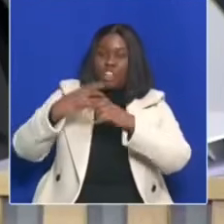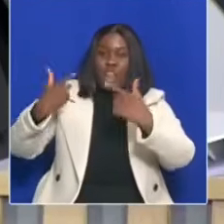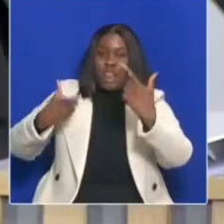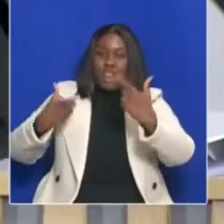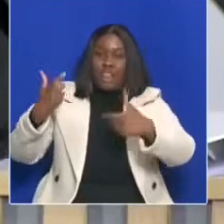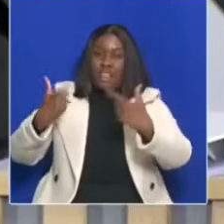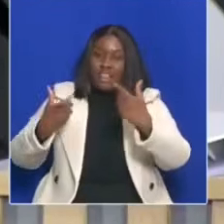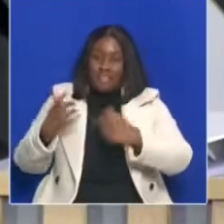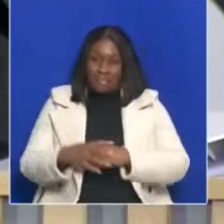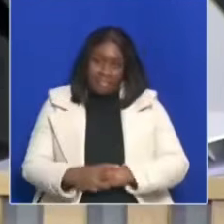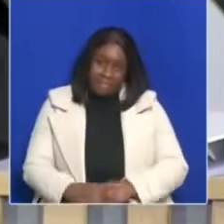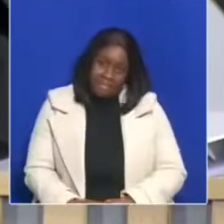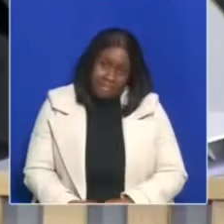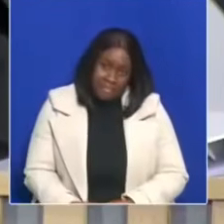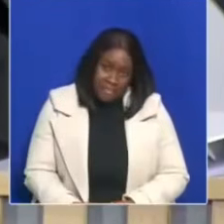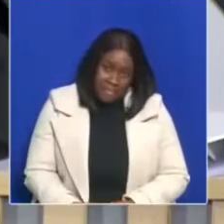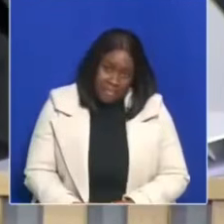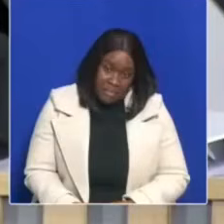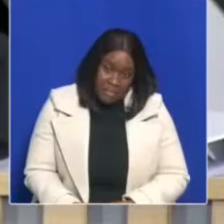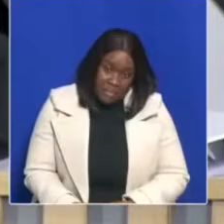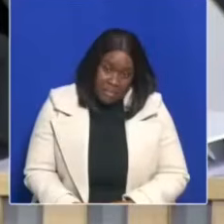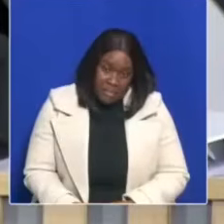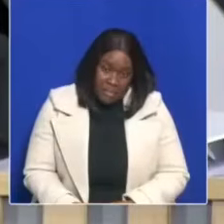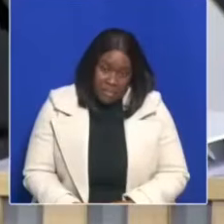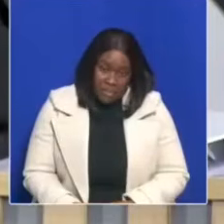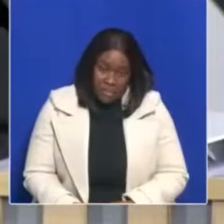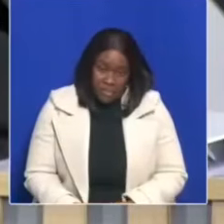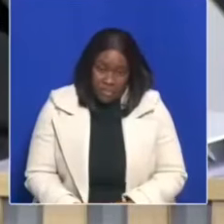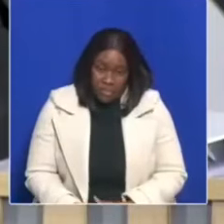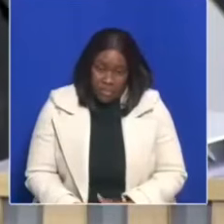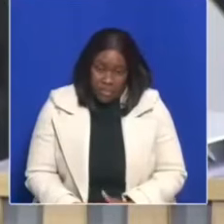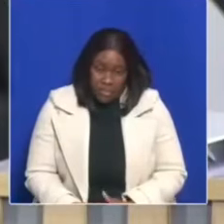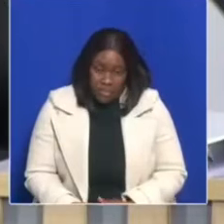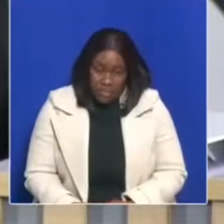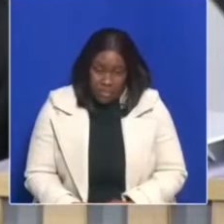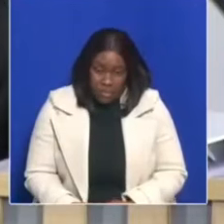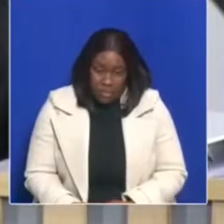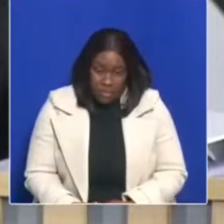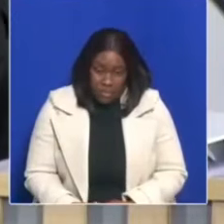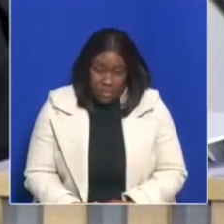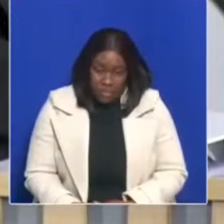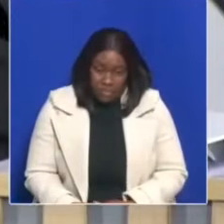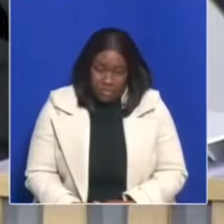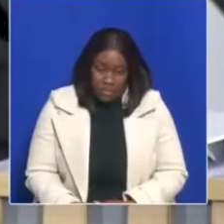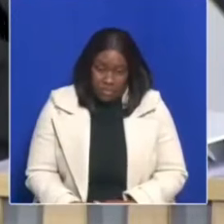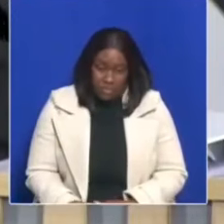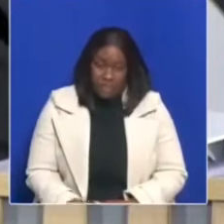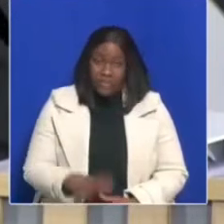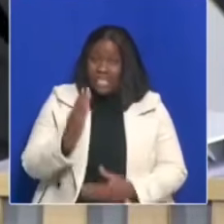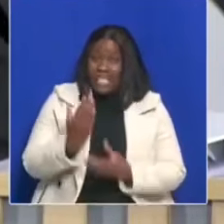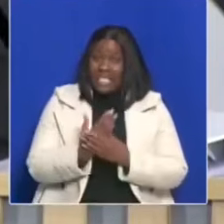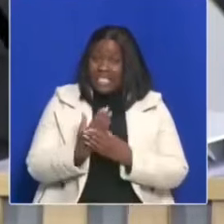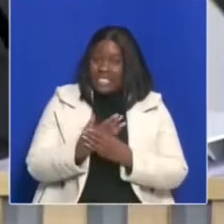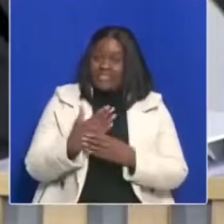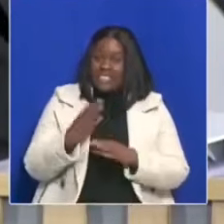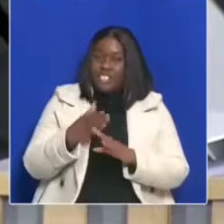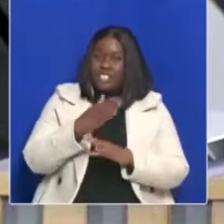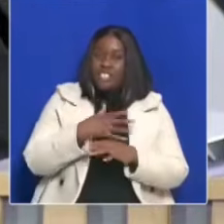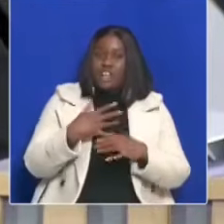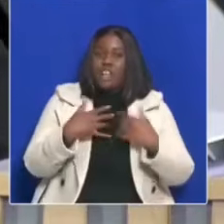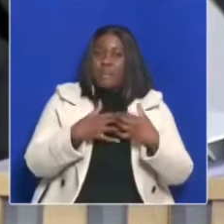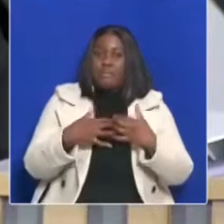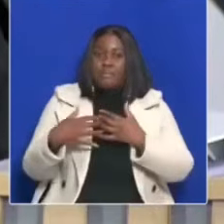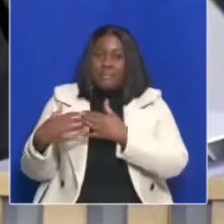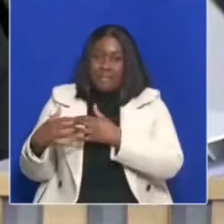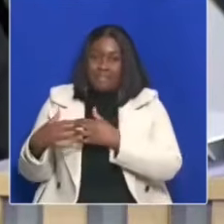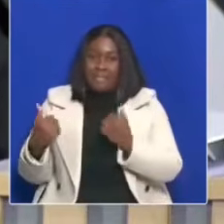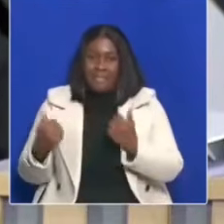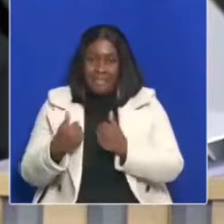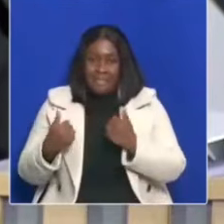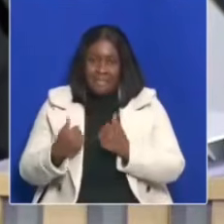So, so in all these cases, there were dockets open prior to the task team going to the uh premises to